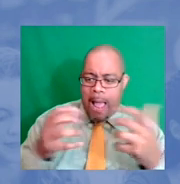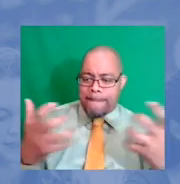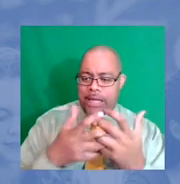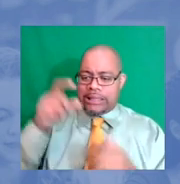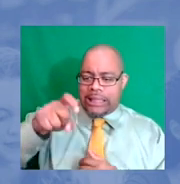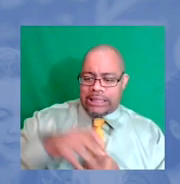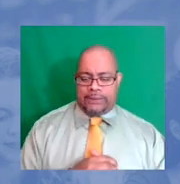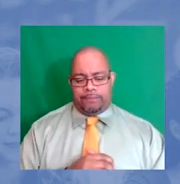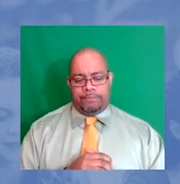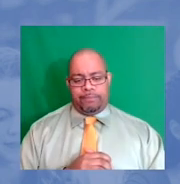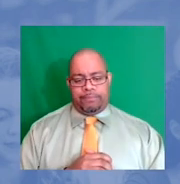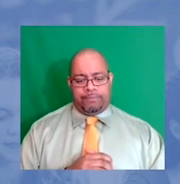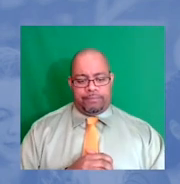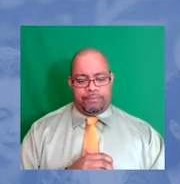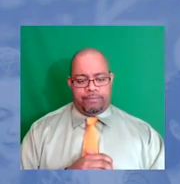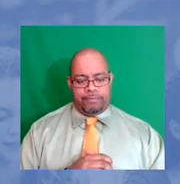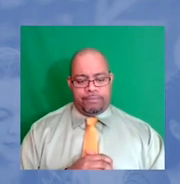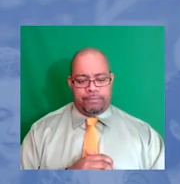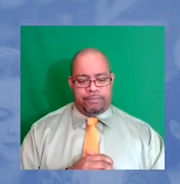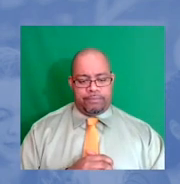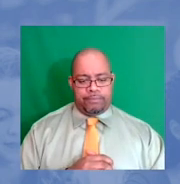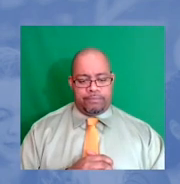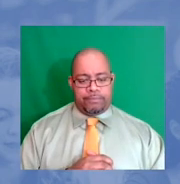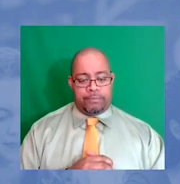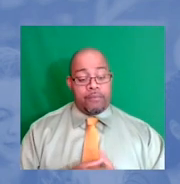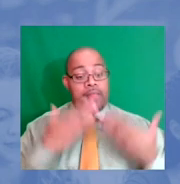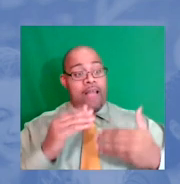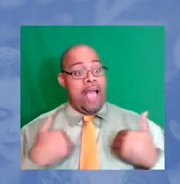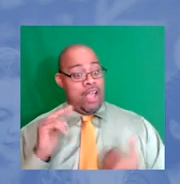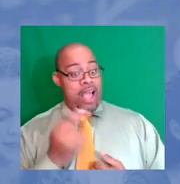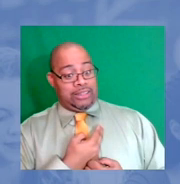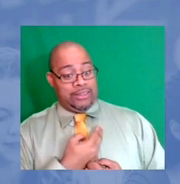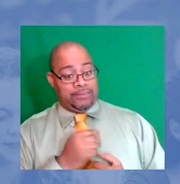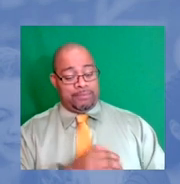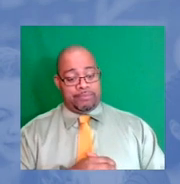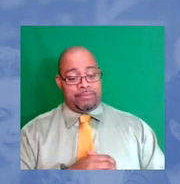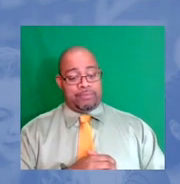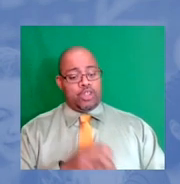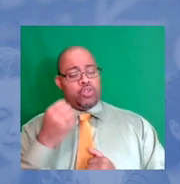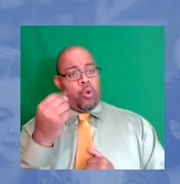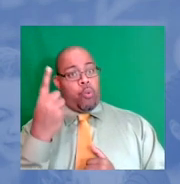THANK YOU FOR HAVING US. SO ONE OF THE BARRIERS IN OUR COMMUNITY IS